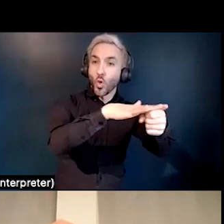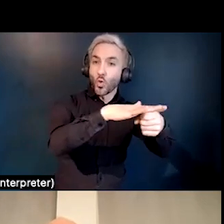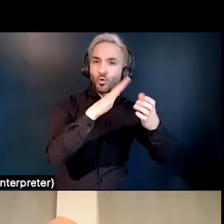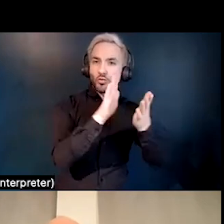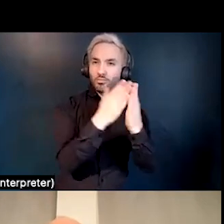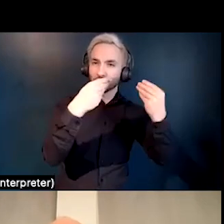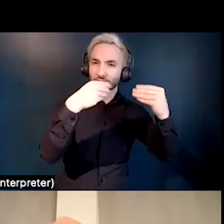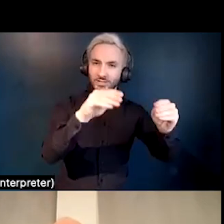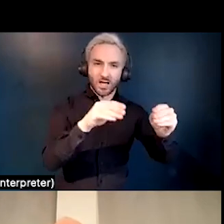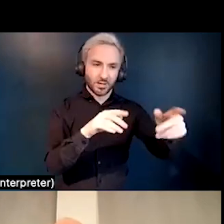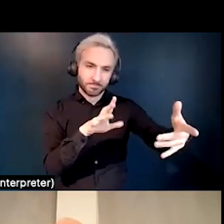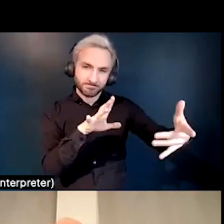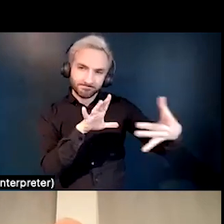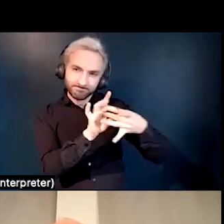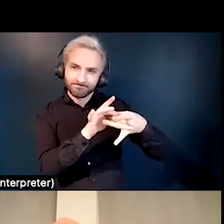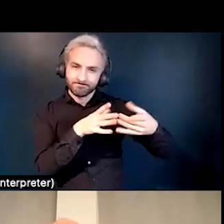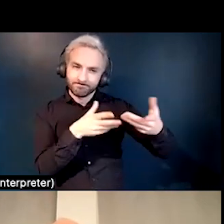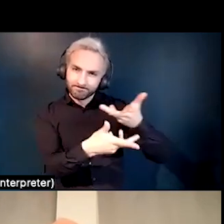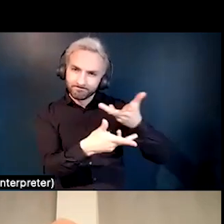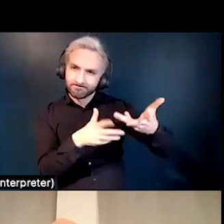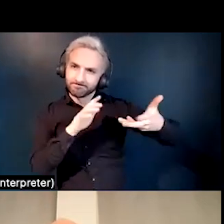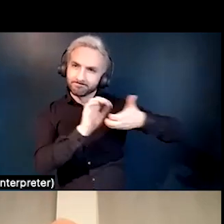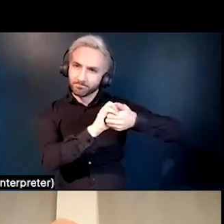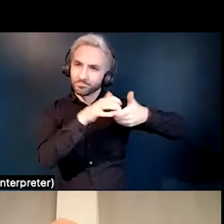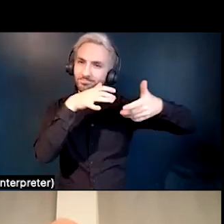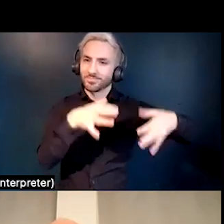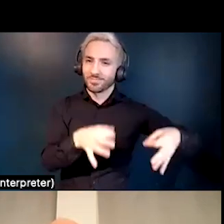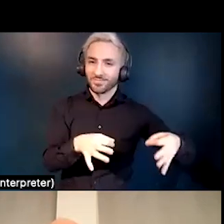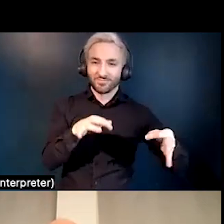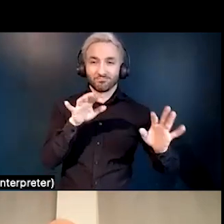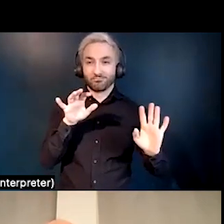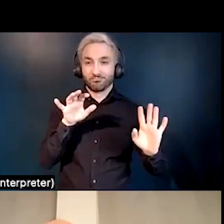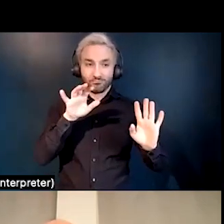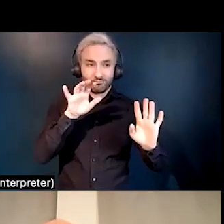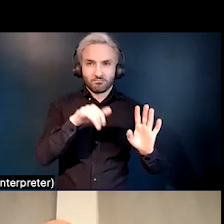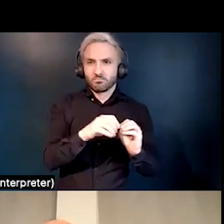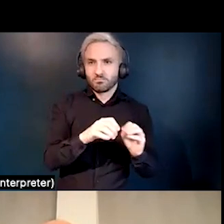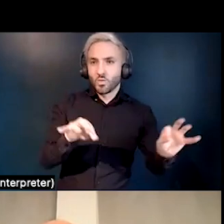are becoming more important, but they also demand information systems and transparency that were